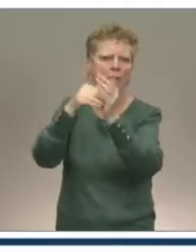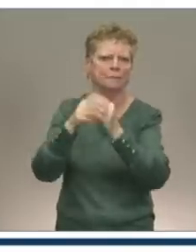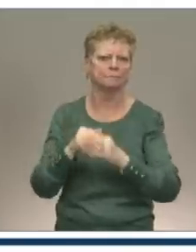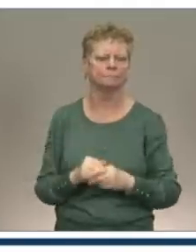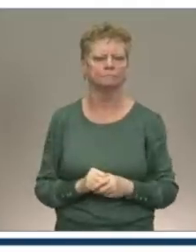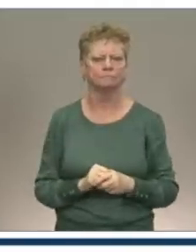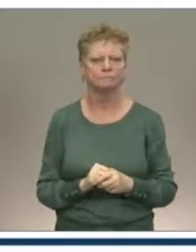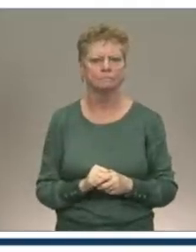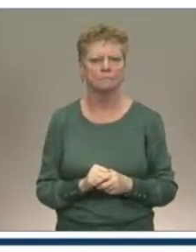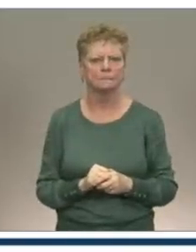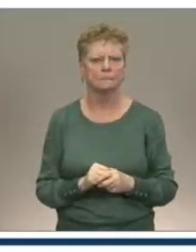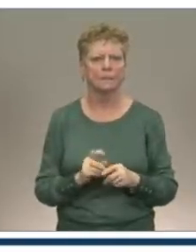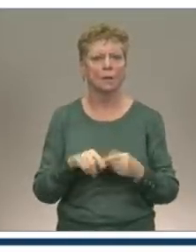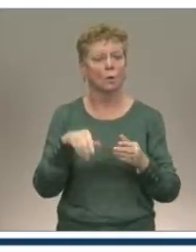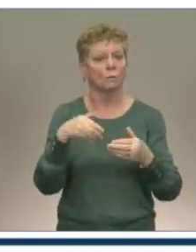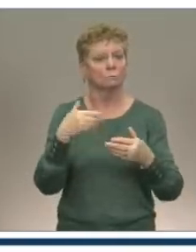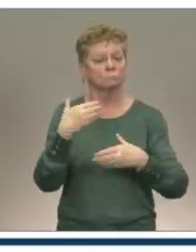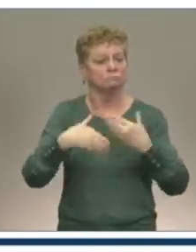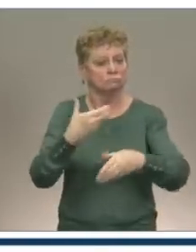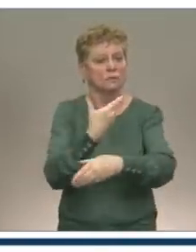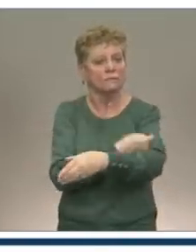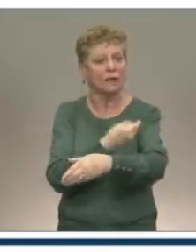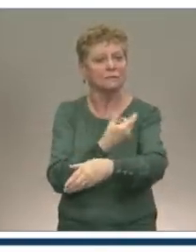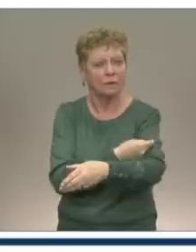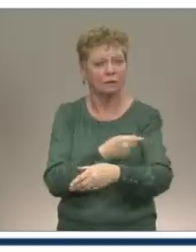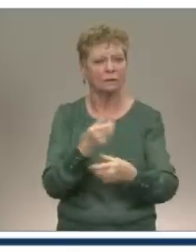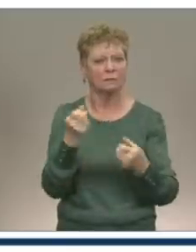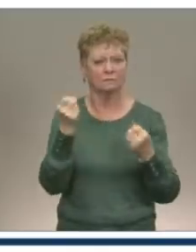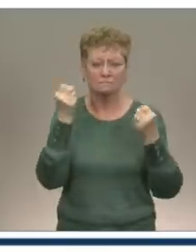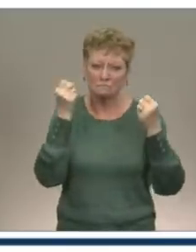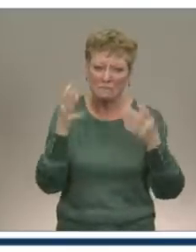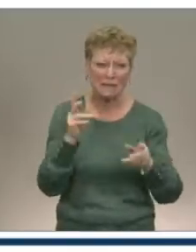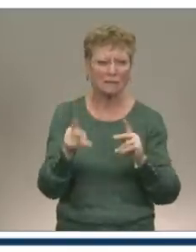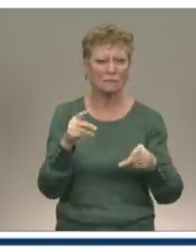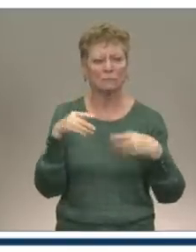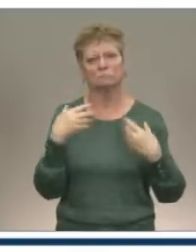vaccination program there have been many many people doing tremendous work to make it all happen